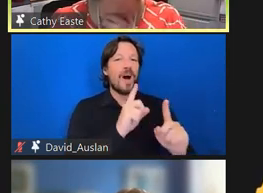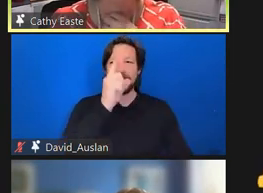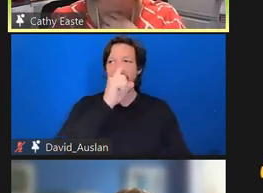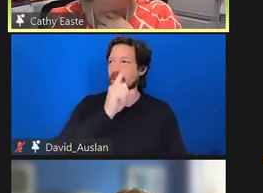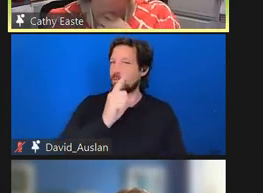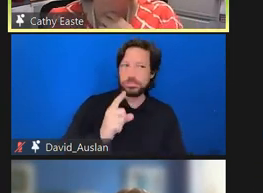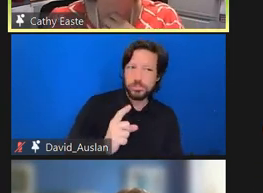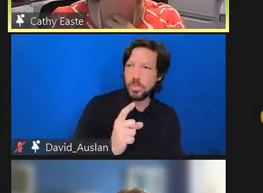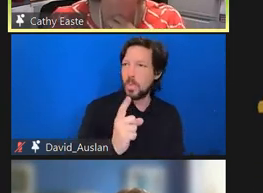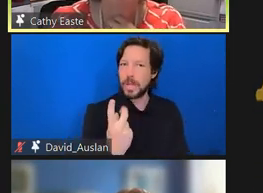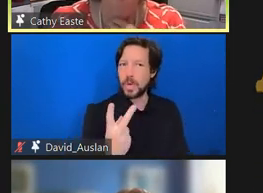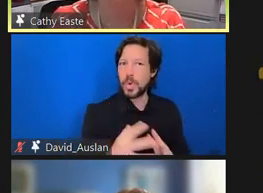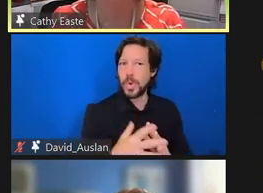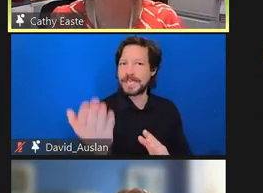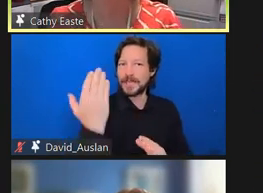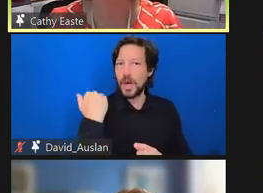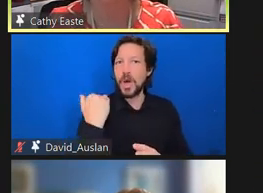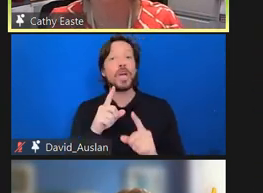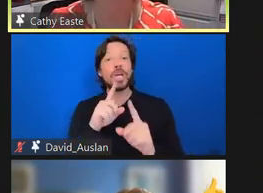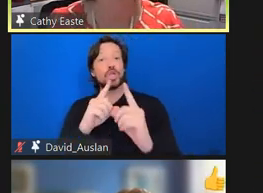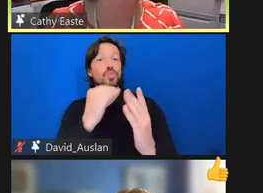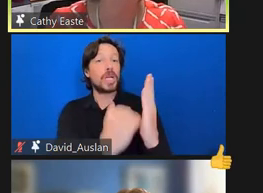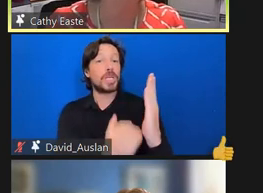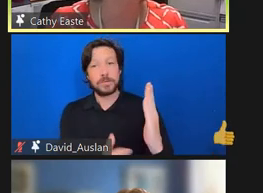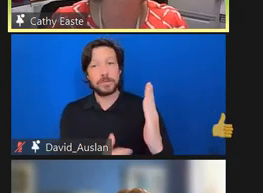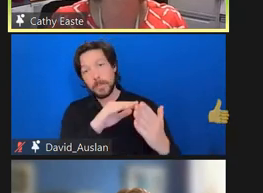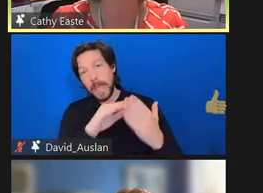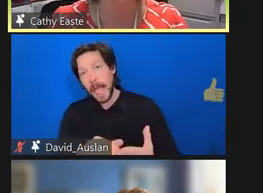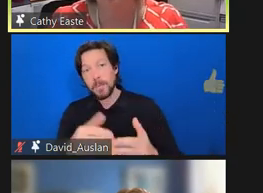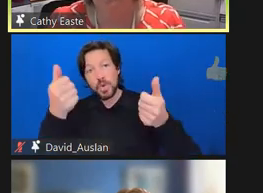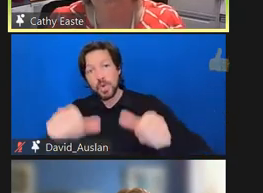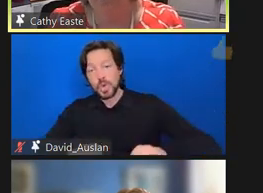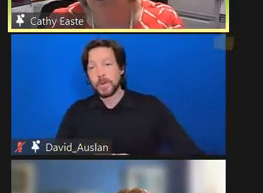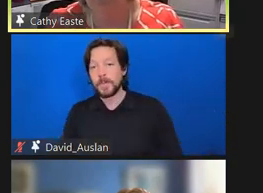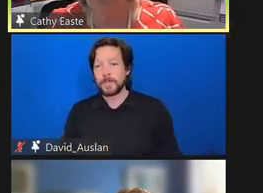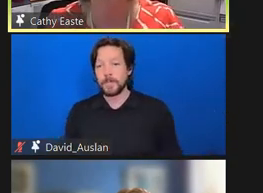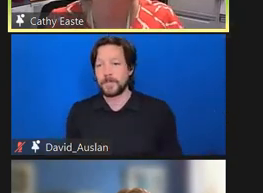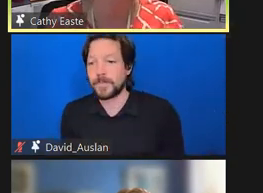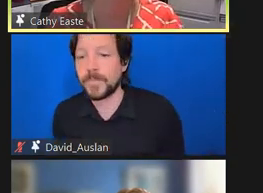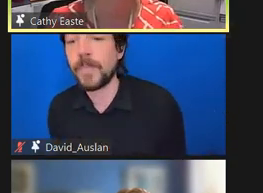ago. That might help you in using that app as well. But there's Google Chrome. There's